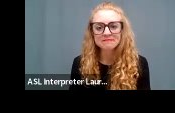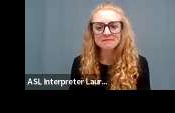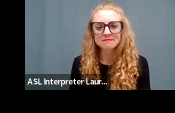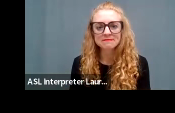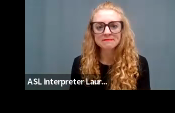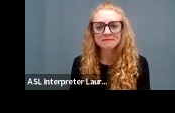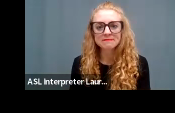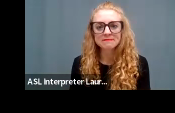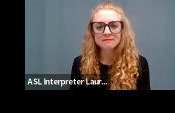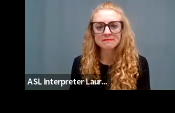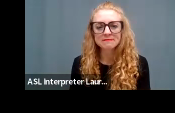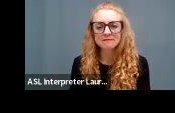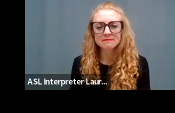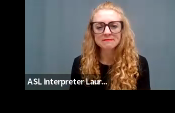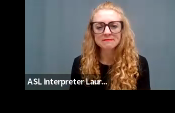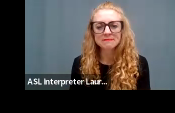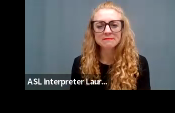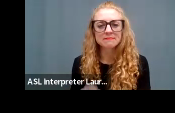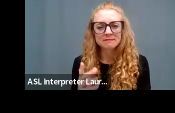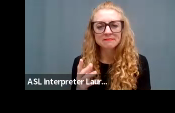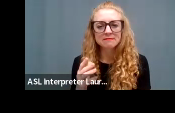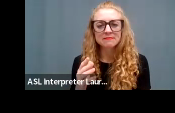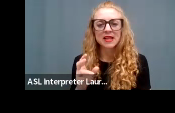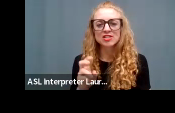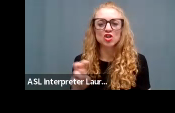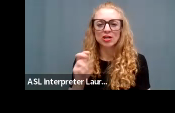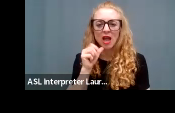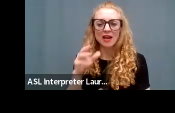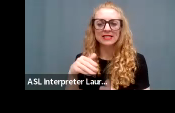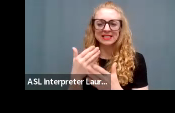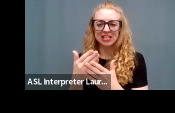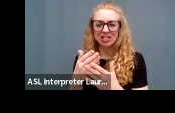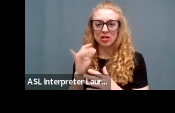to say it's a journey not a destination and this is what I mean by having your smart home